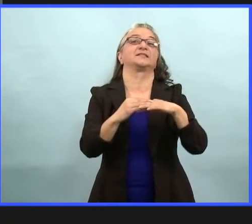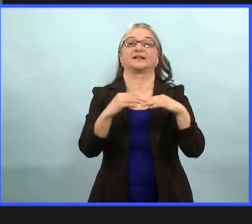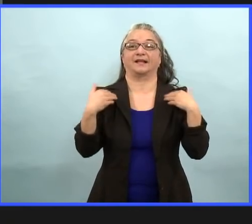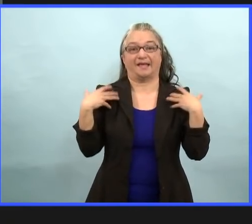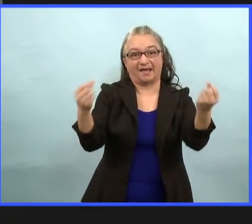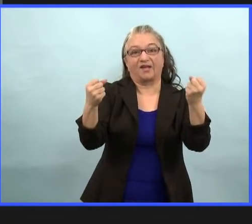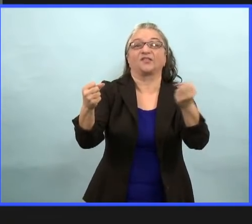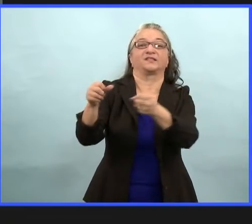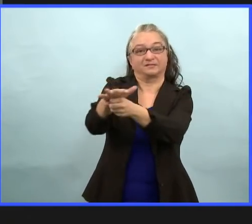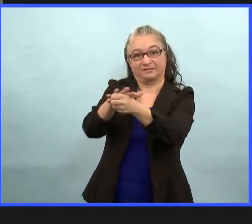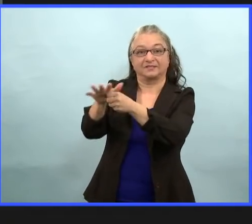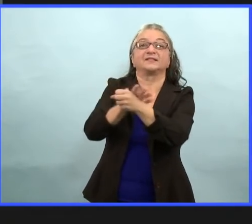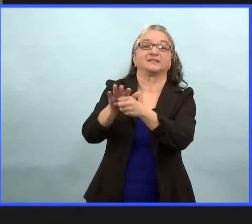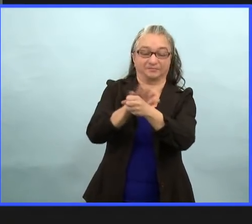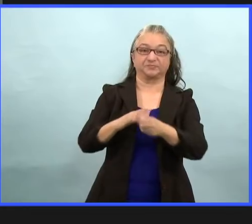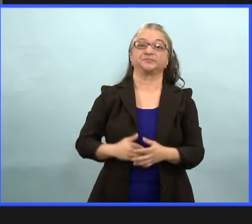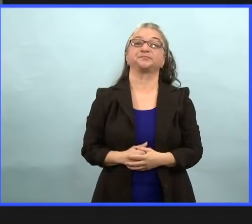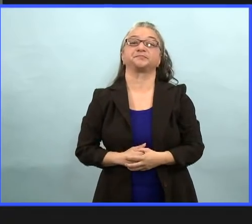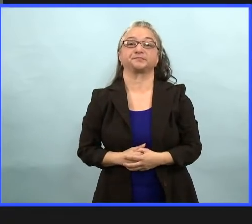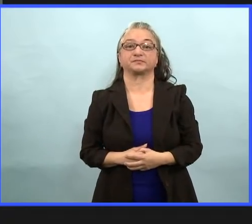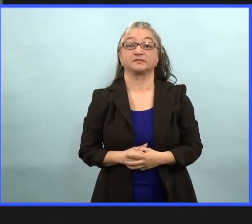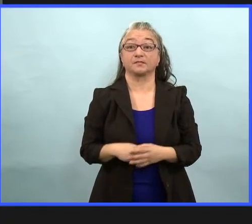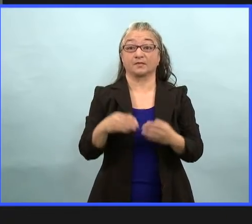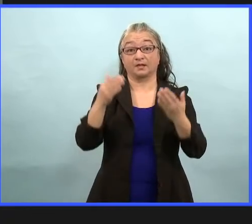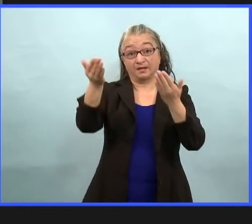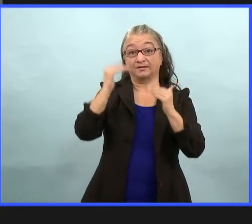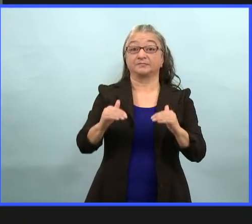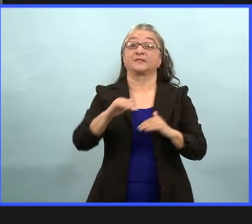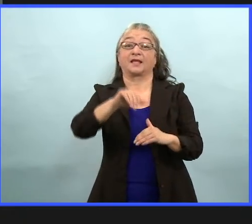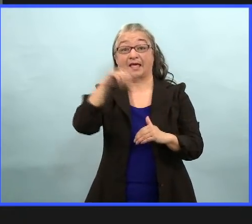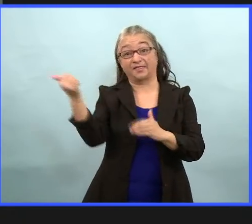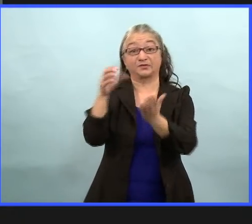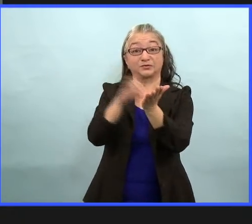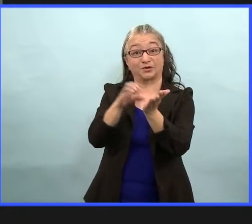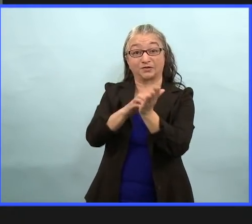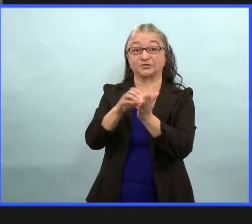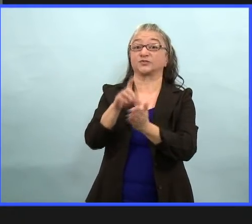as well dr david ventier health system co-lead of the unified health sector incident command